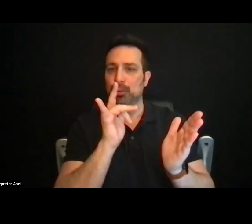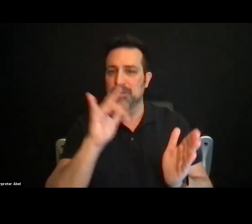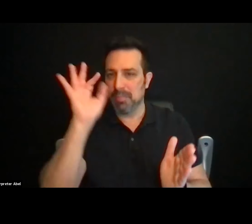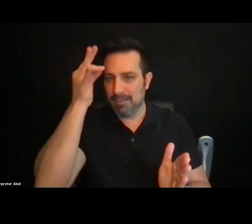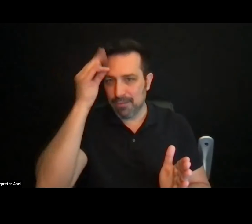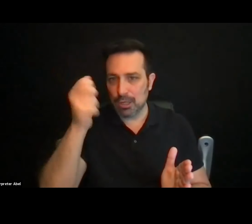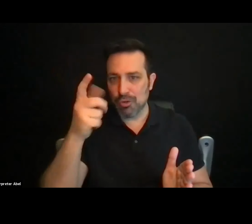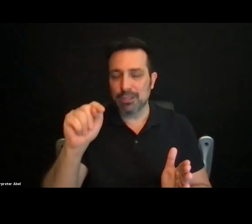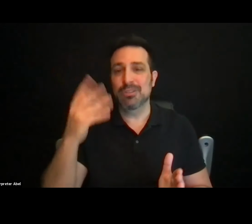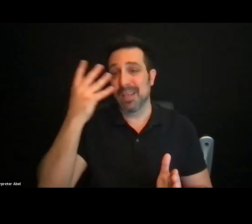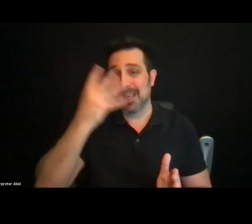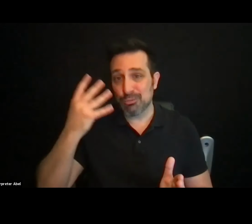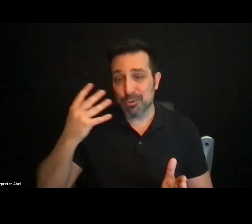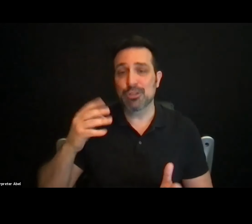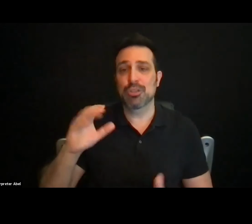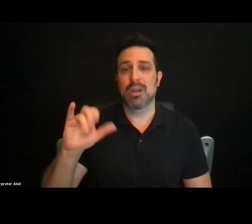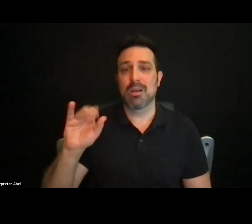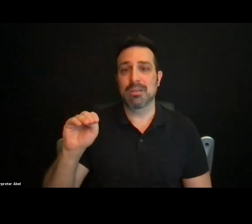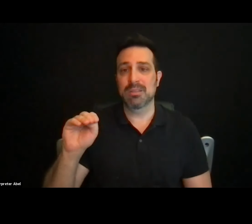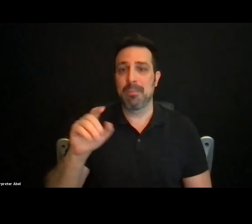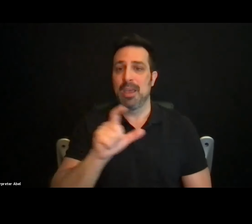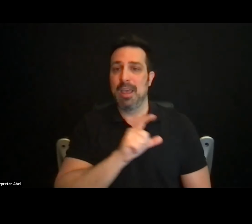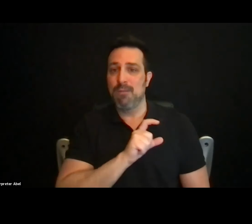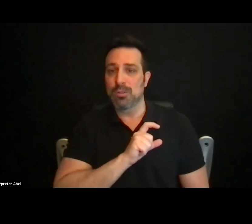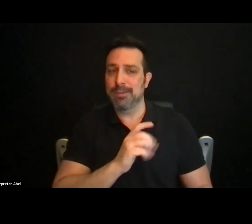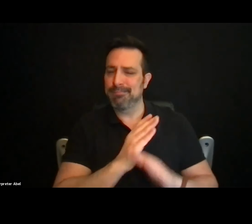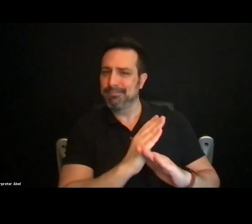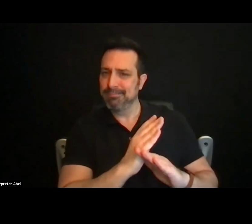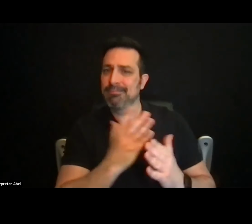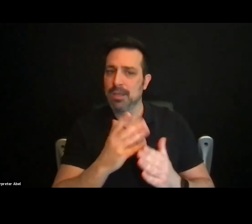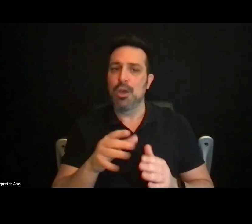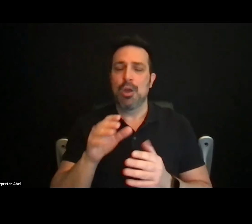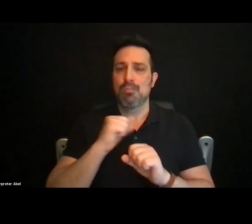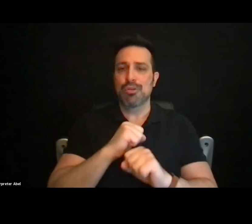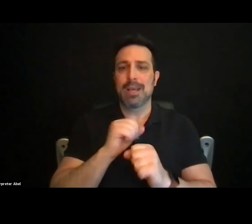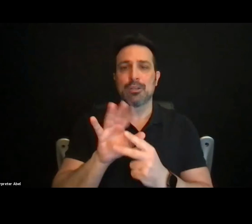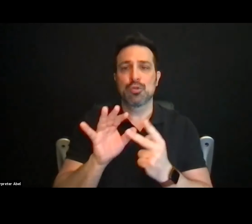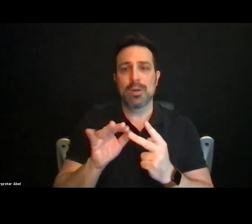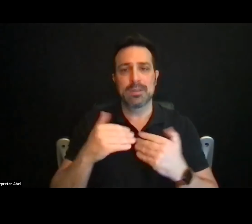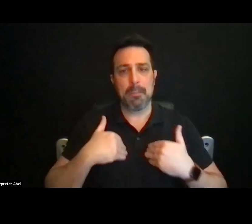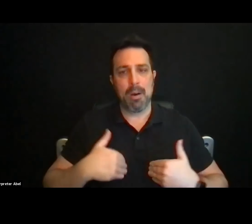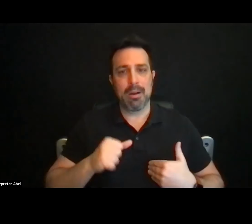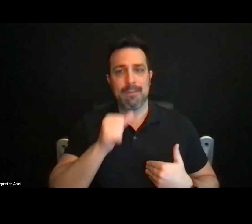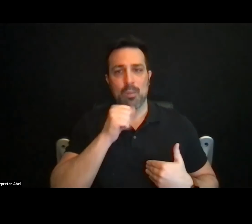services. She has worked with the ACLU of Oregon on civil rights to prevent abuses by federal agents